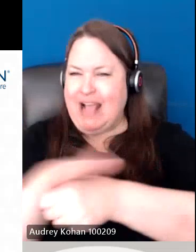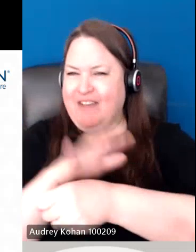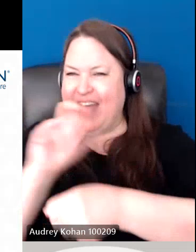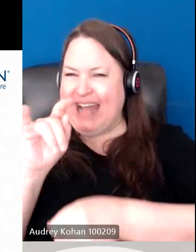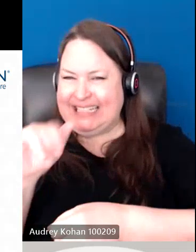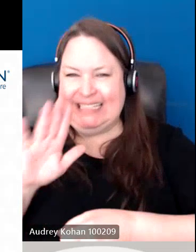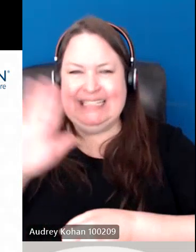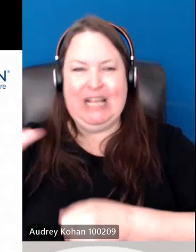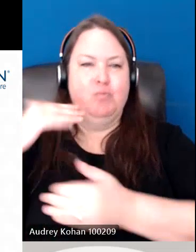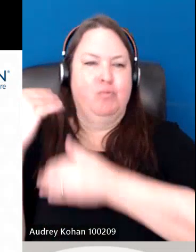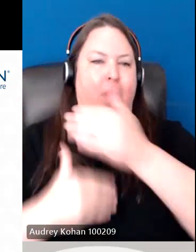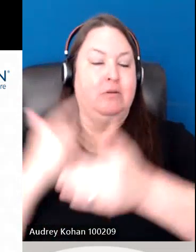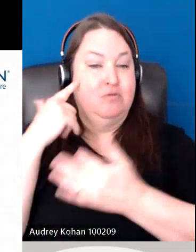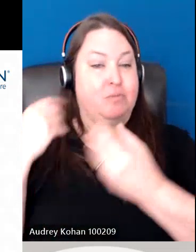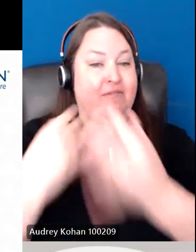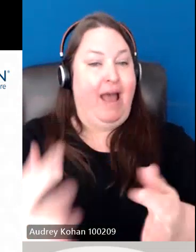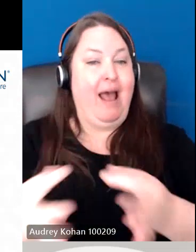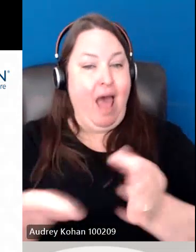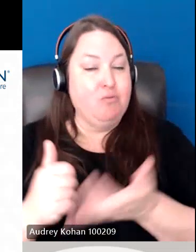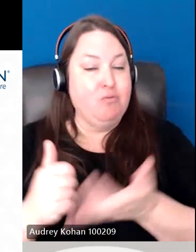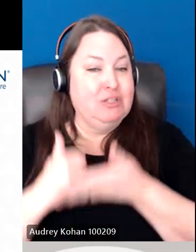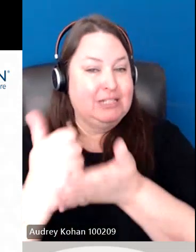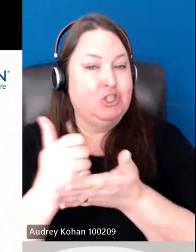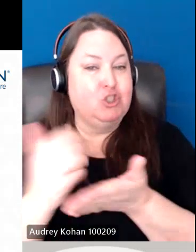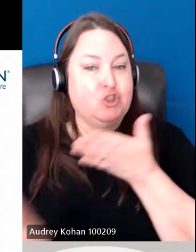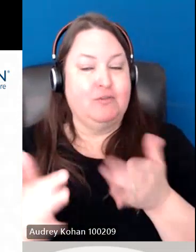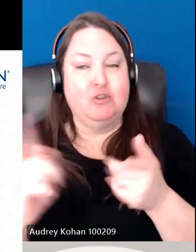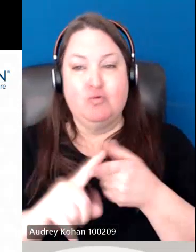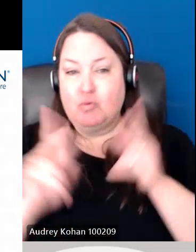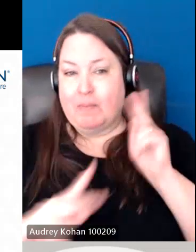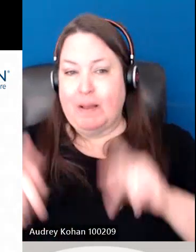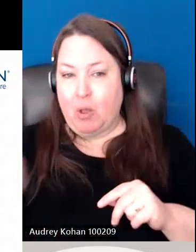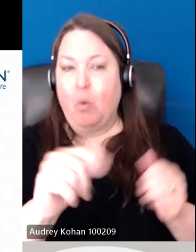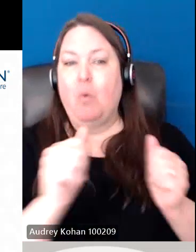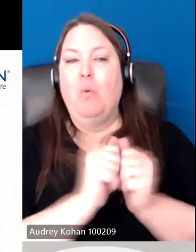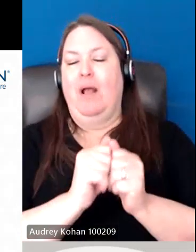uh process for providing language assistance services to individuals with limited English